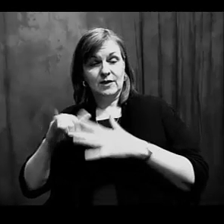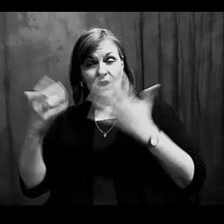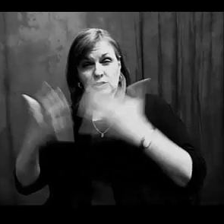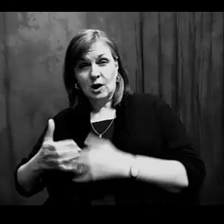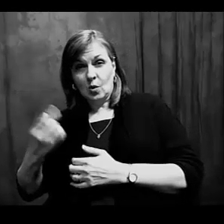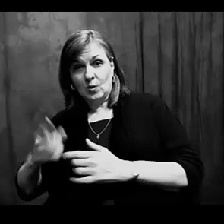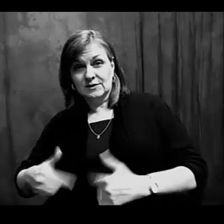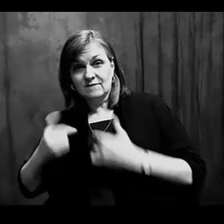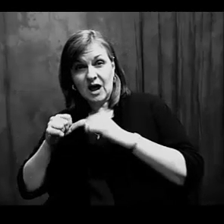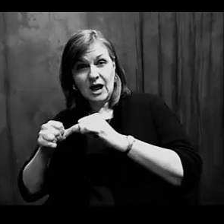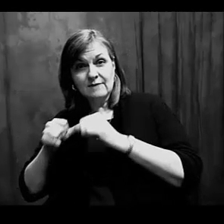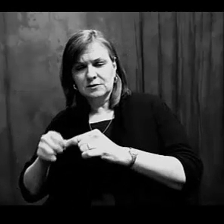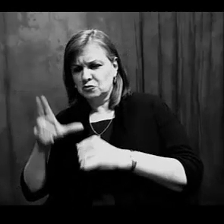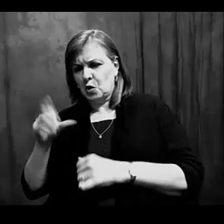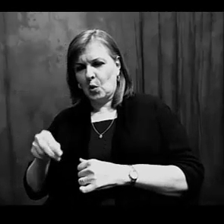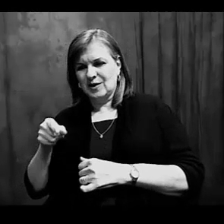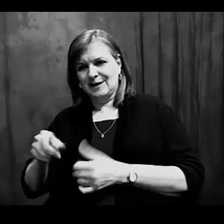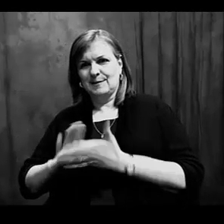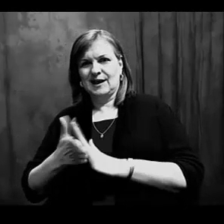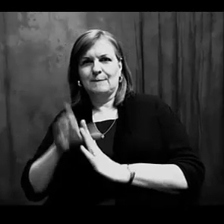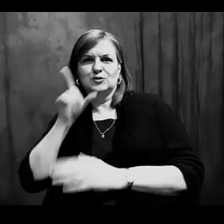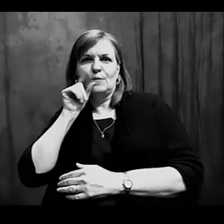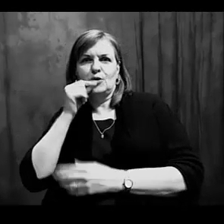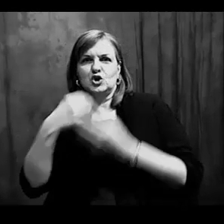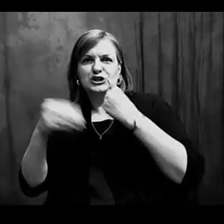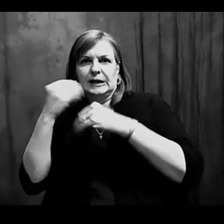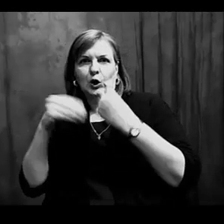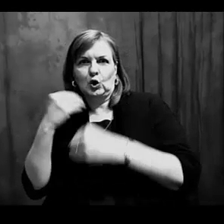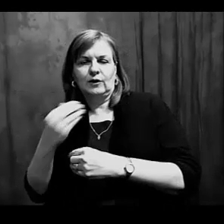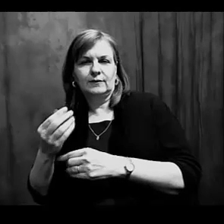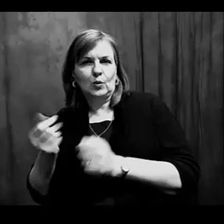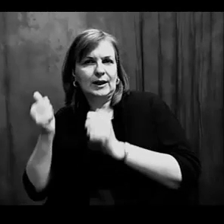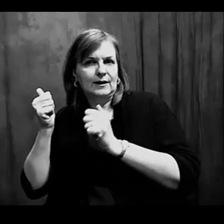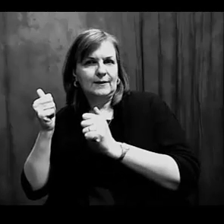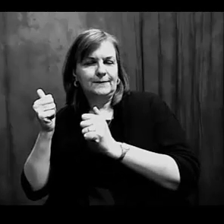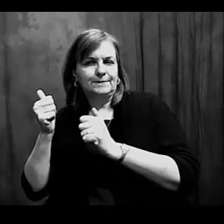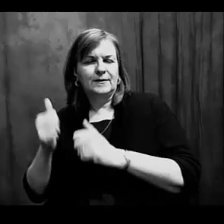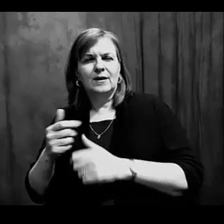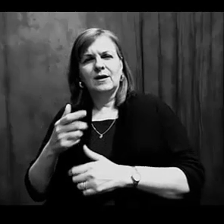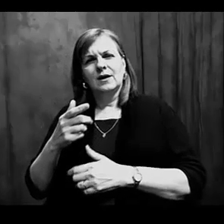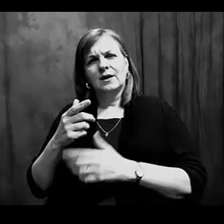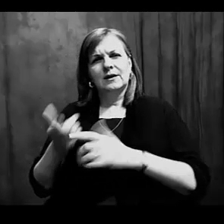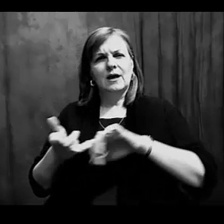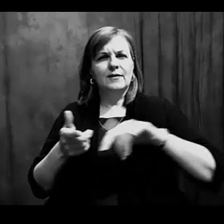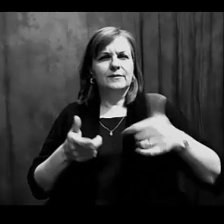is this one gonna survive? no way! he's a bird dinner in no time right?